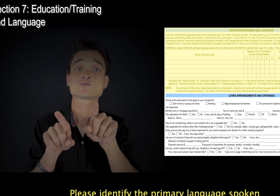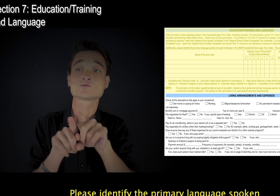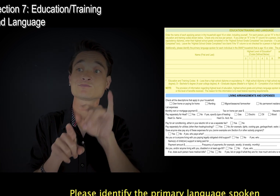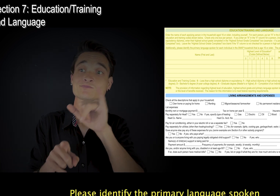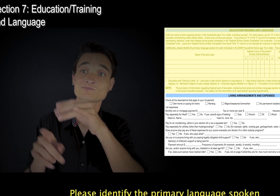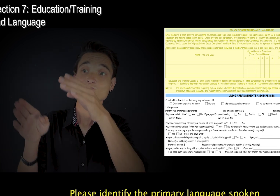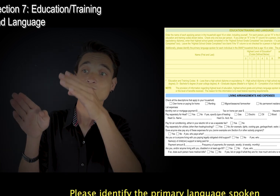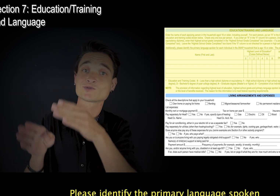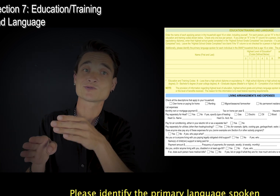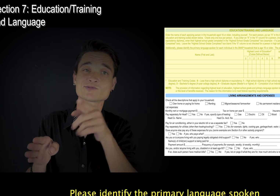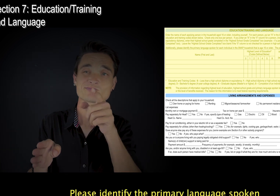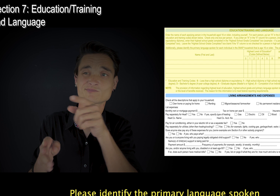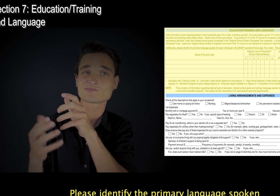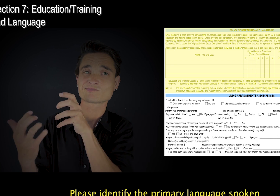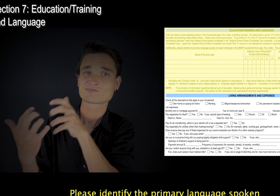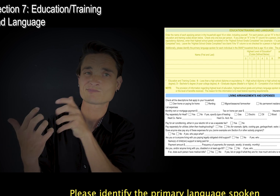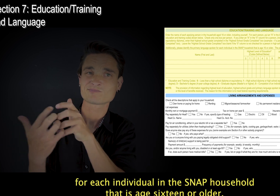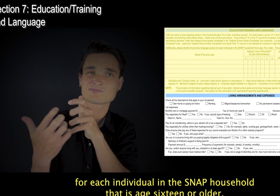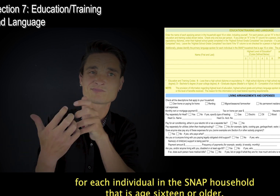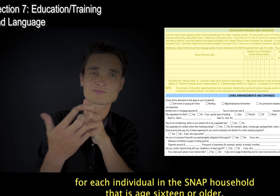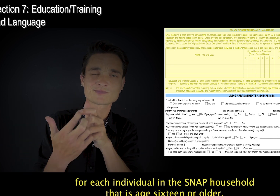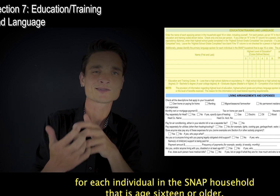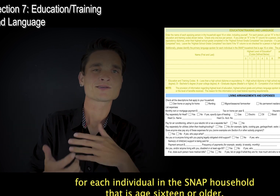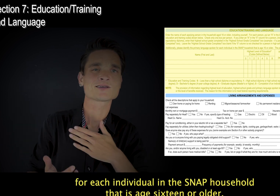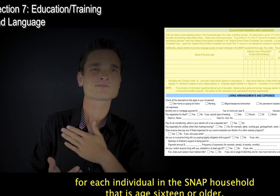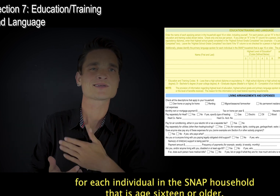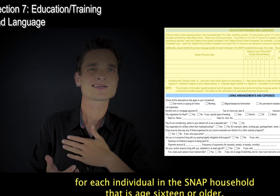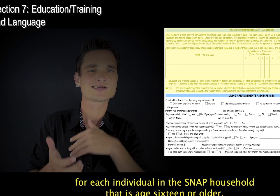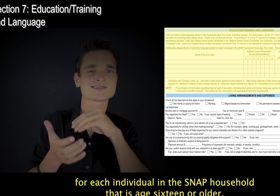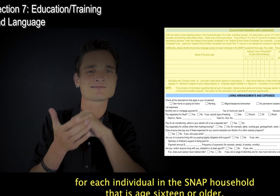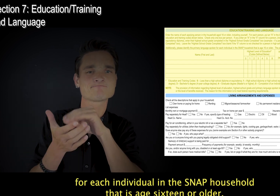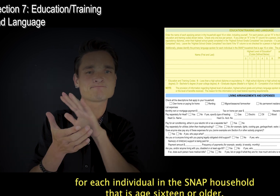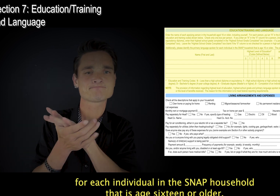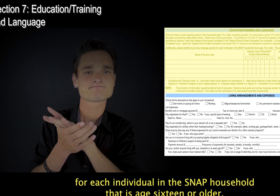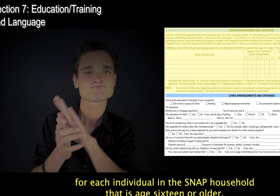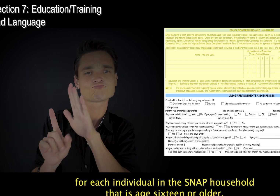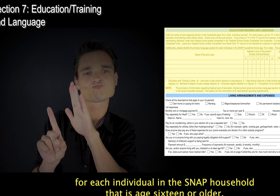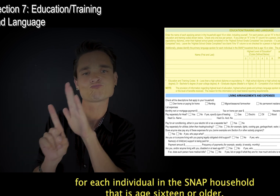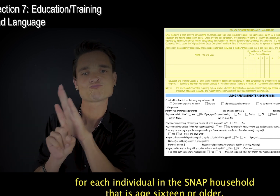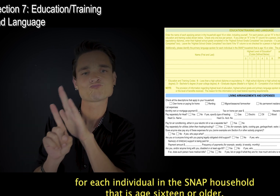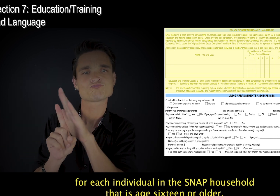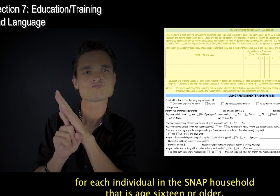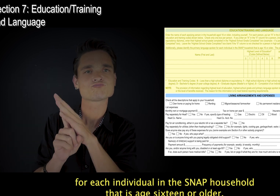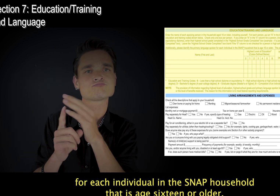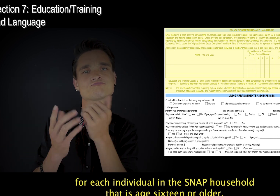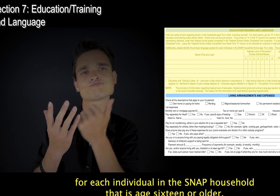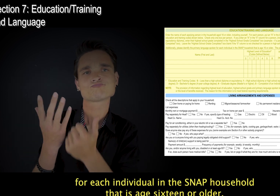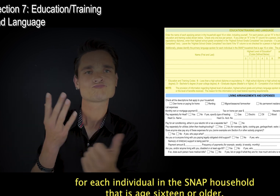Please identify the primary language spoken for each individual in the SNAP household that is age sixteen or older.